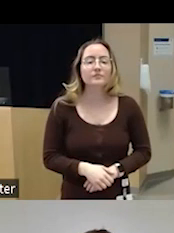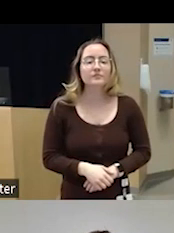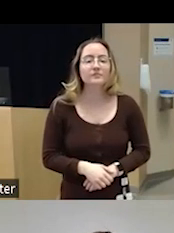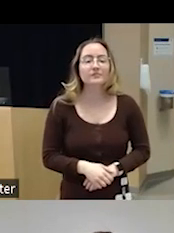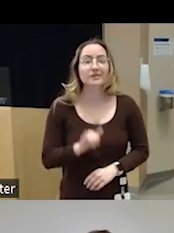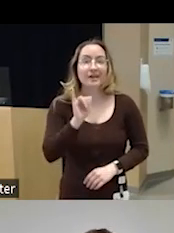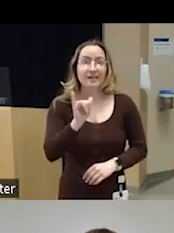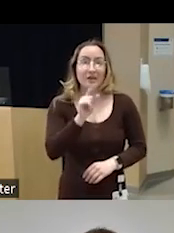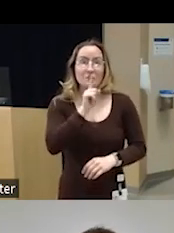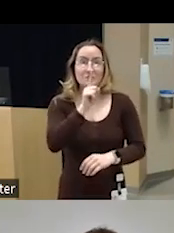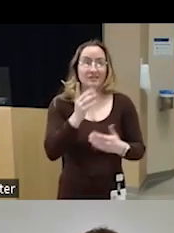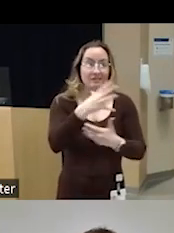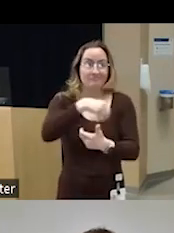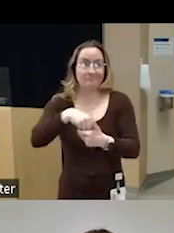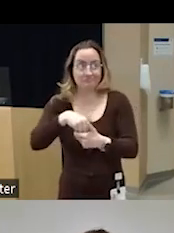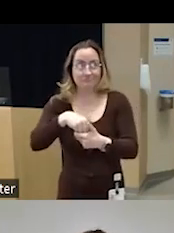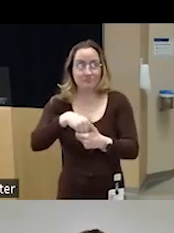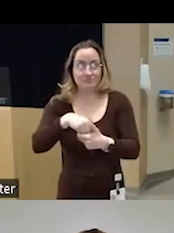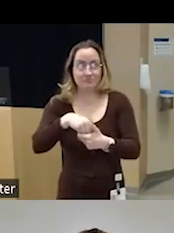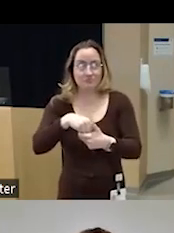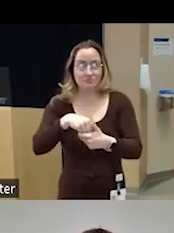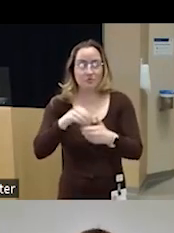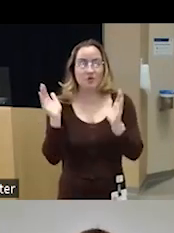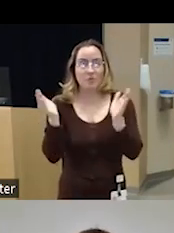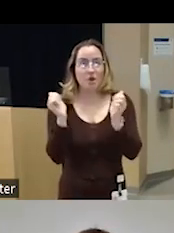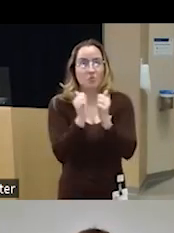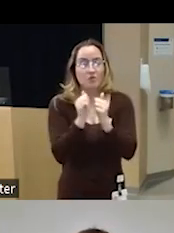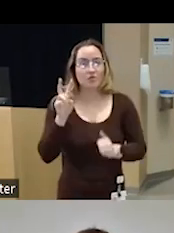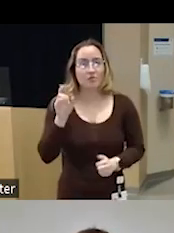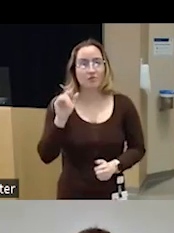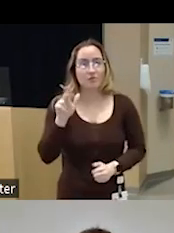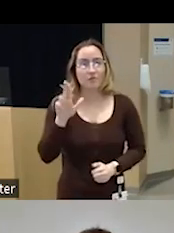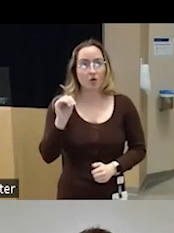in terms of volume in terms of who will die. What's schizophrenia?